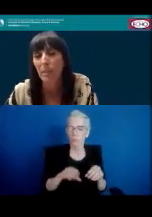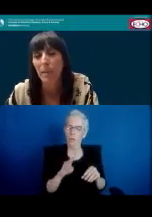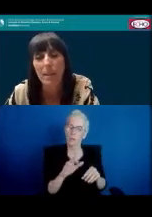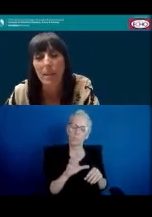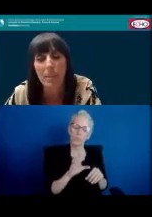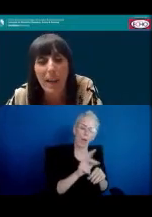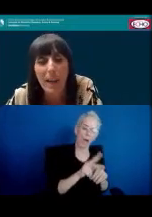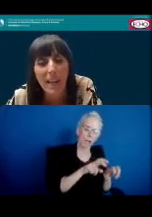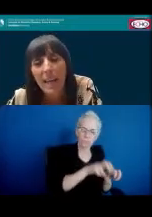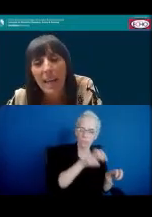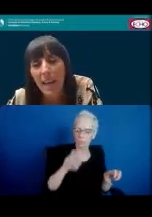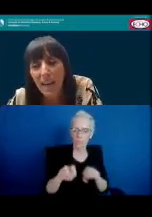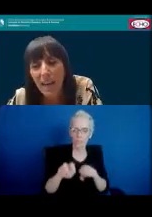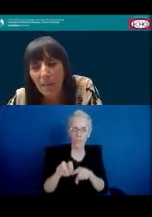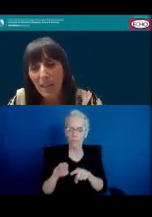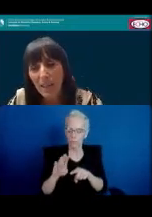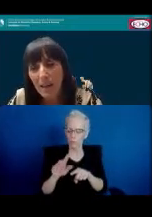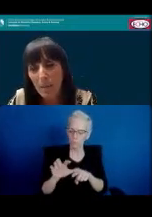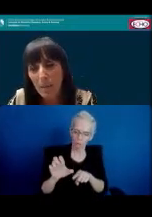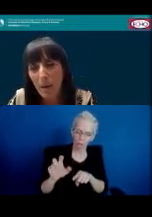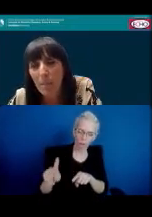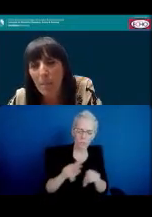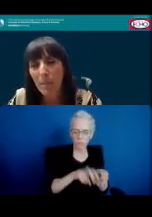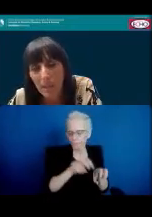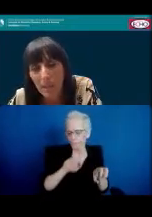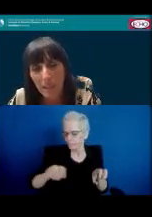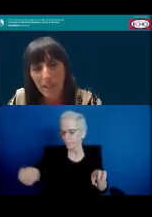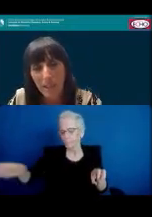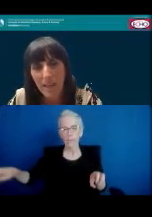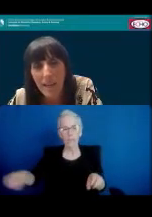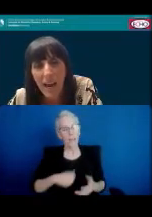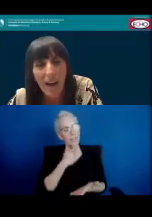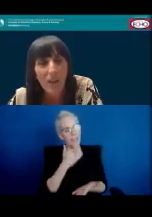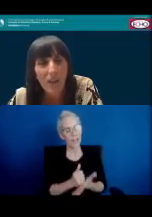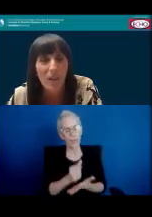block to block, and that really helped mom really see how this